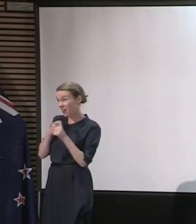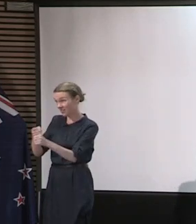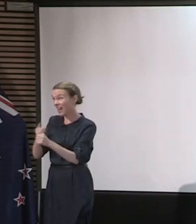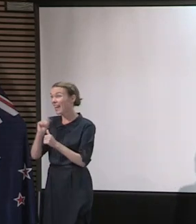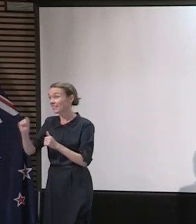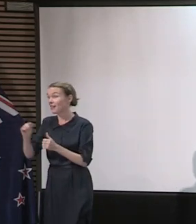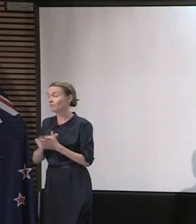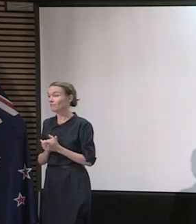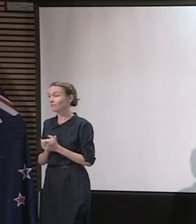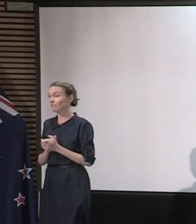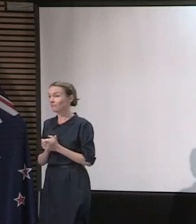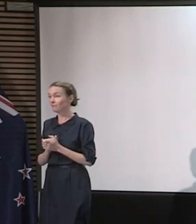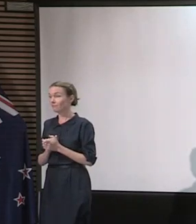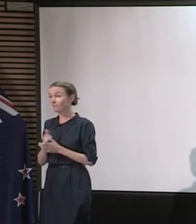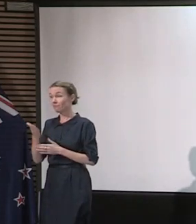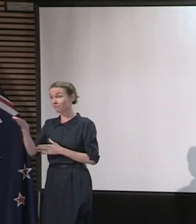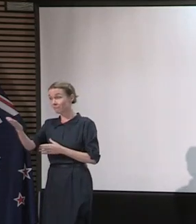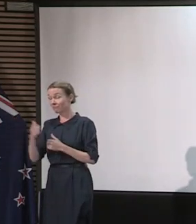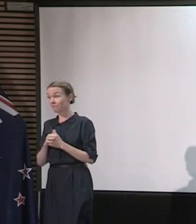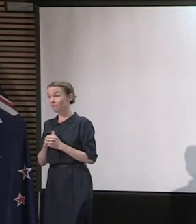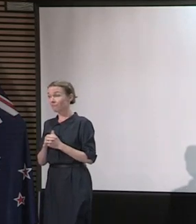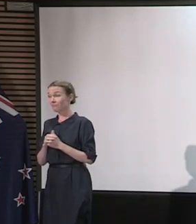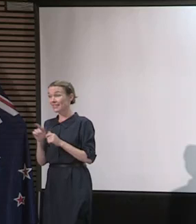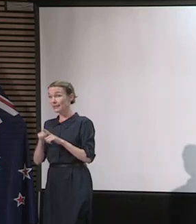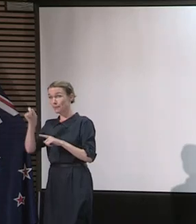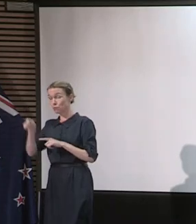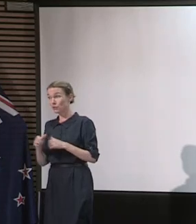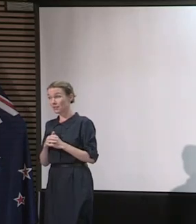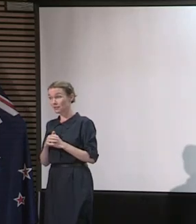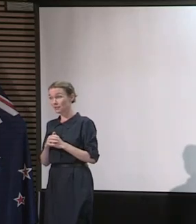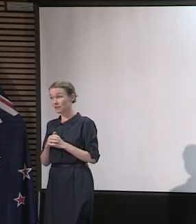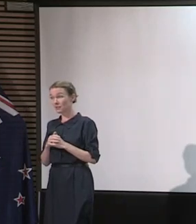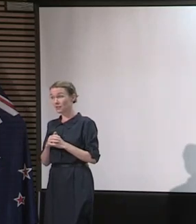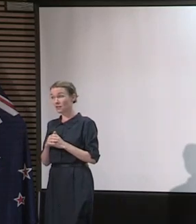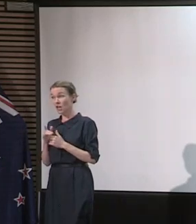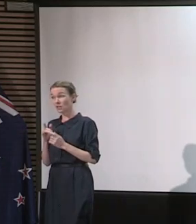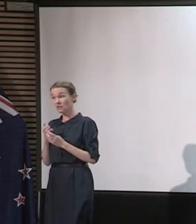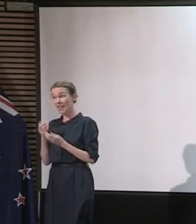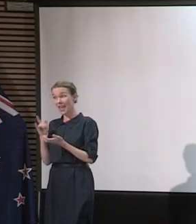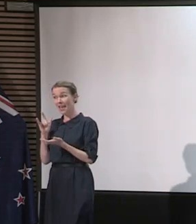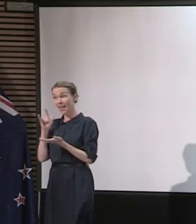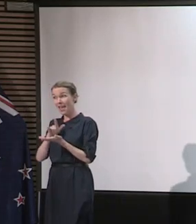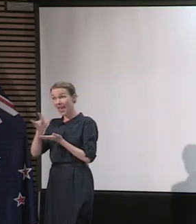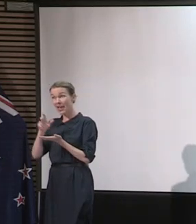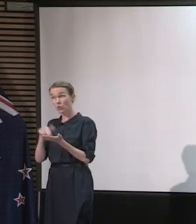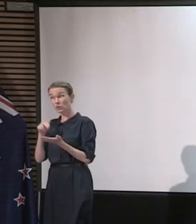under the current circumstances. I wouldn't mind taking a look at the issue before giving you a response. Would it be fair for